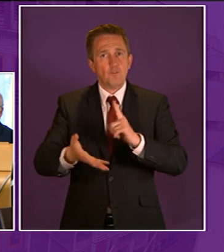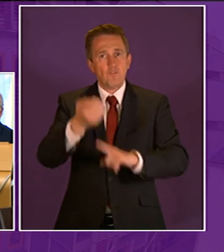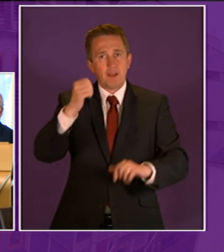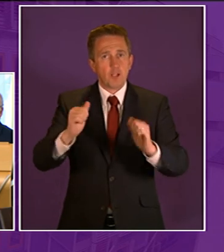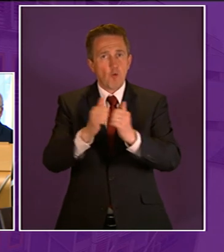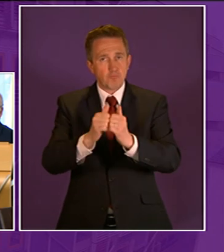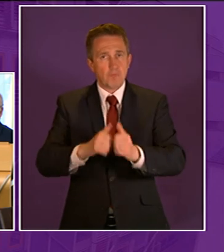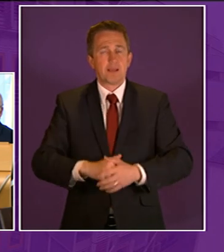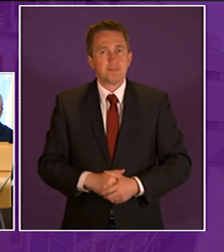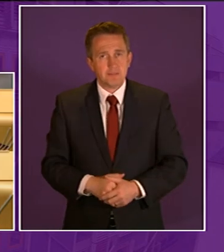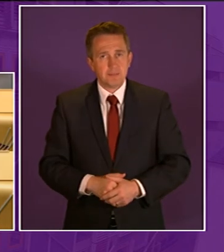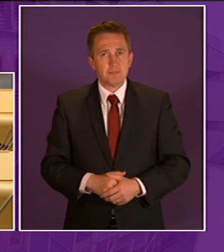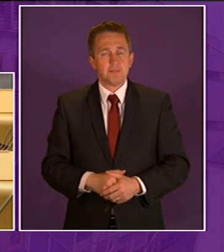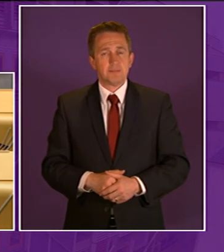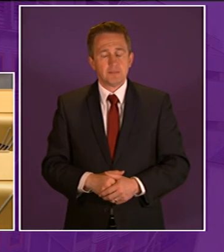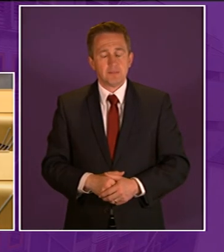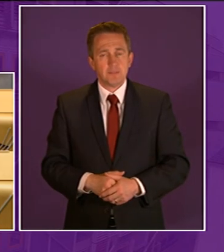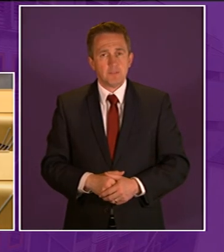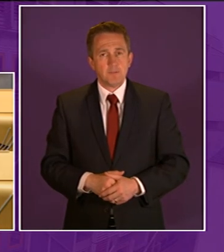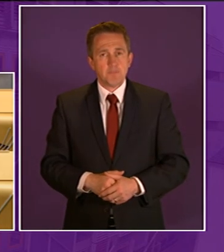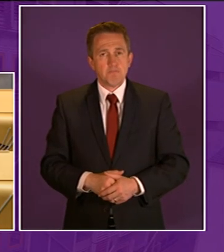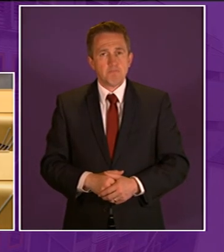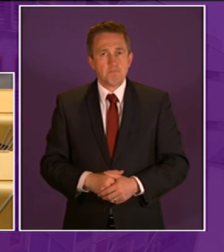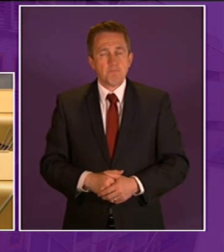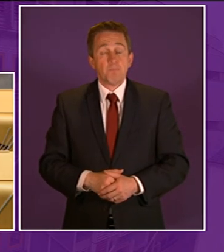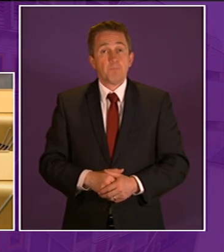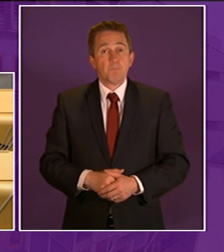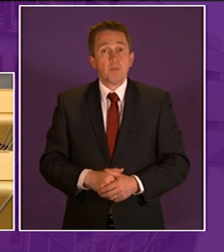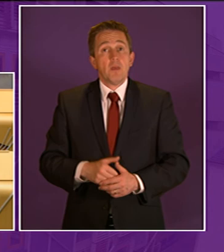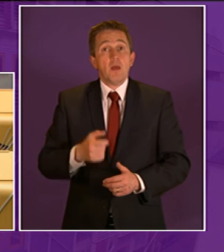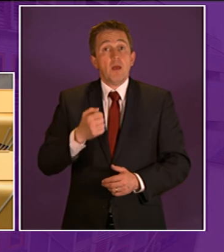John Swinney: I indicated in my statement that there has